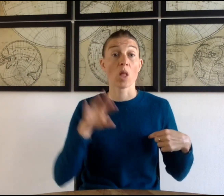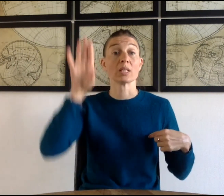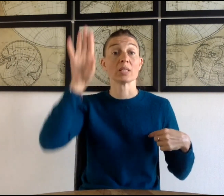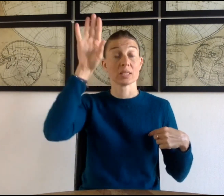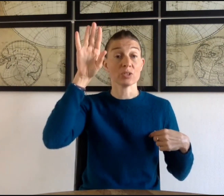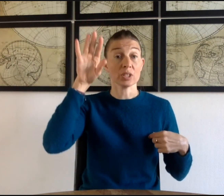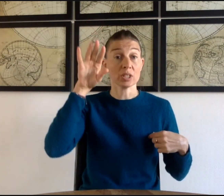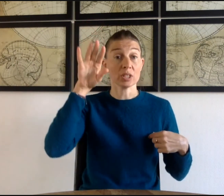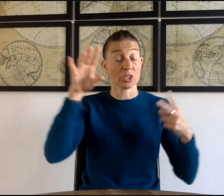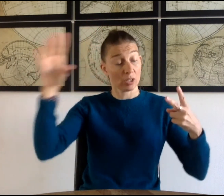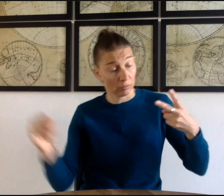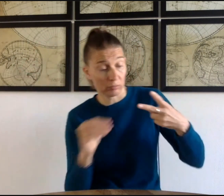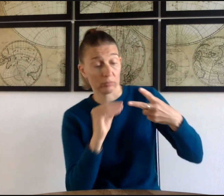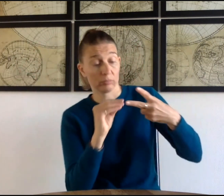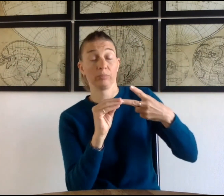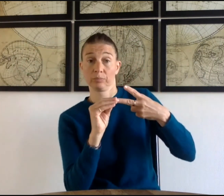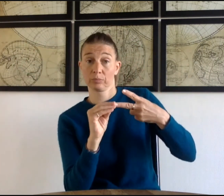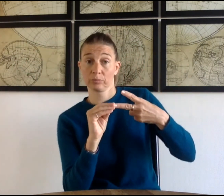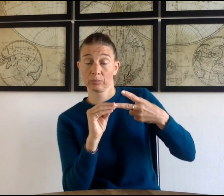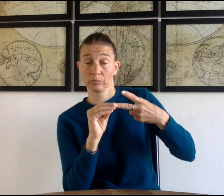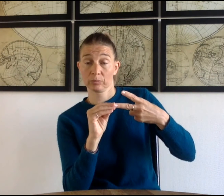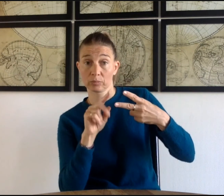...added recently at least for the legal part,